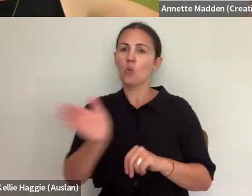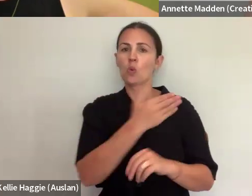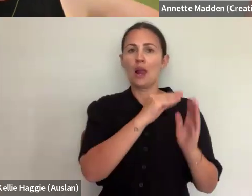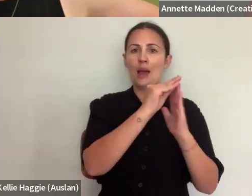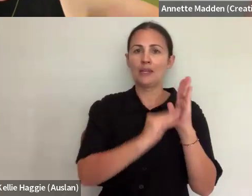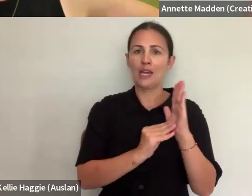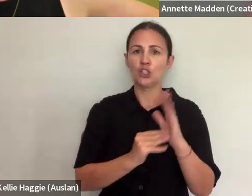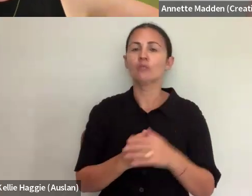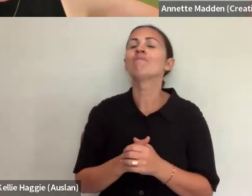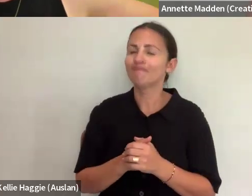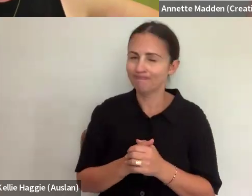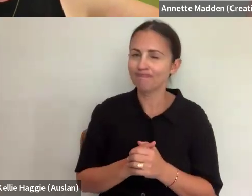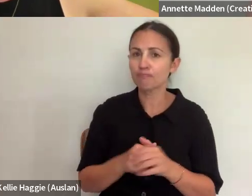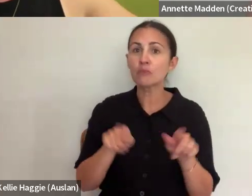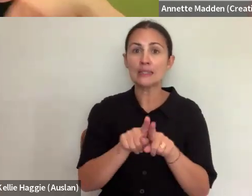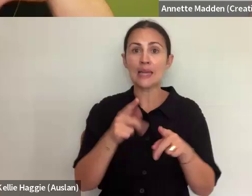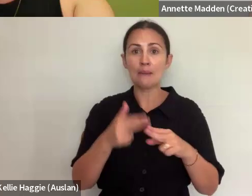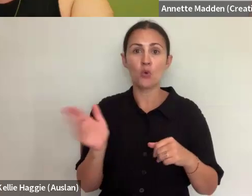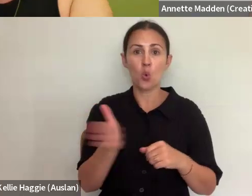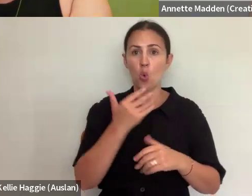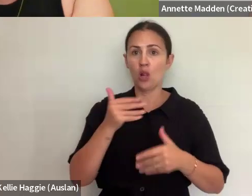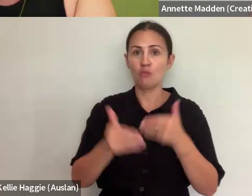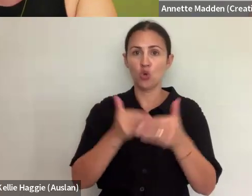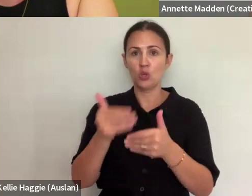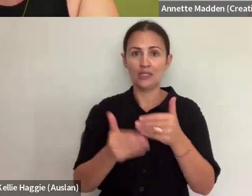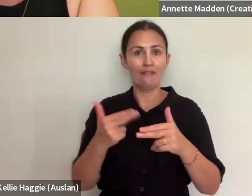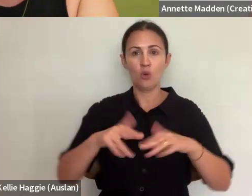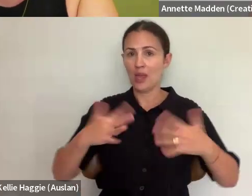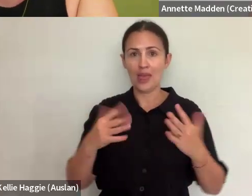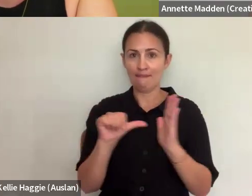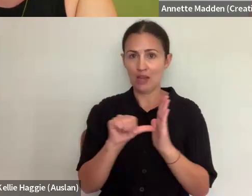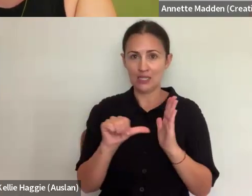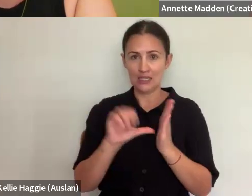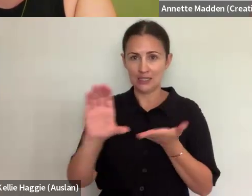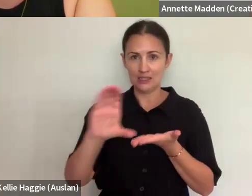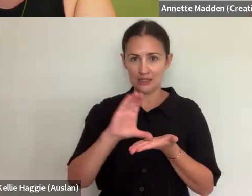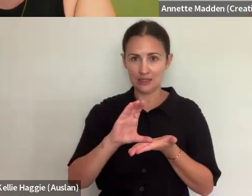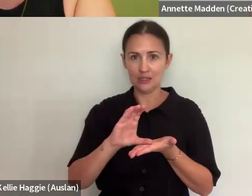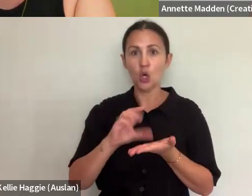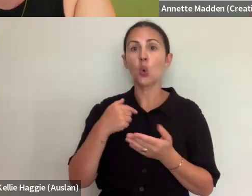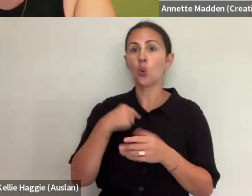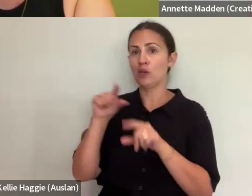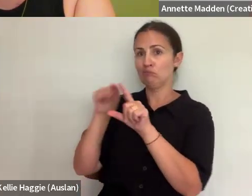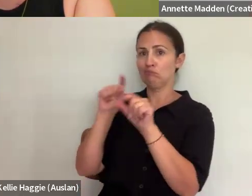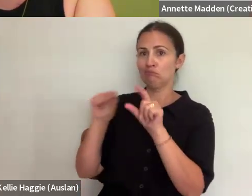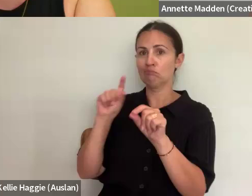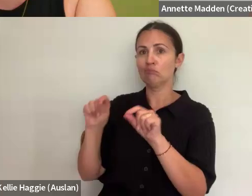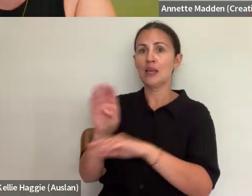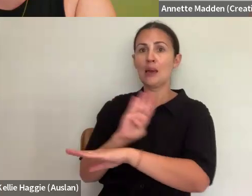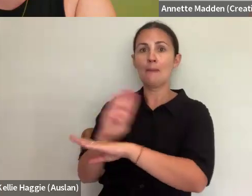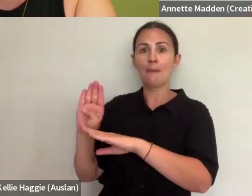I can see there is another question, great question, how do you choose who will assess the expectations -- applications? As all of